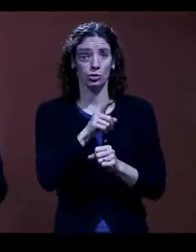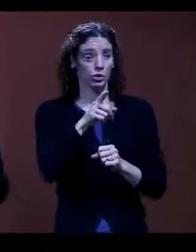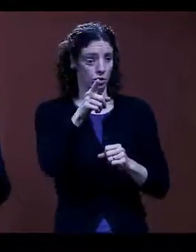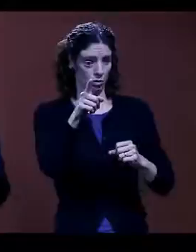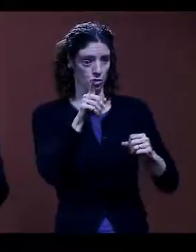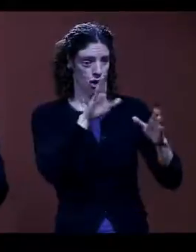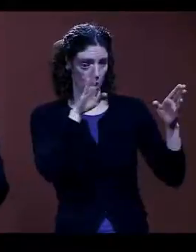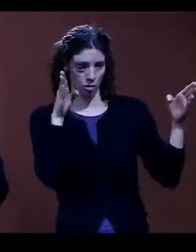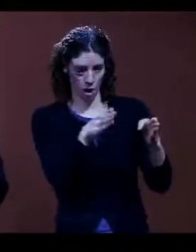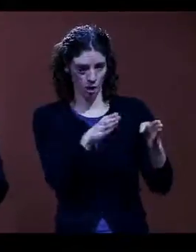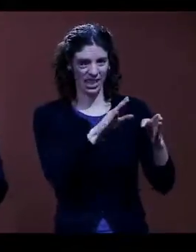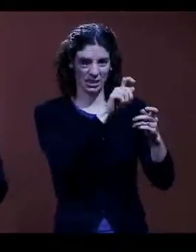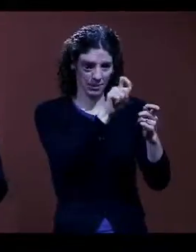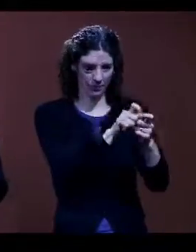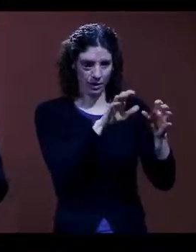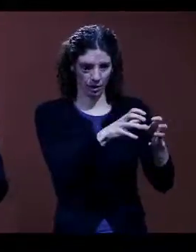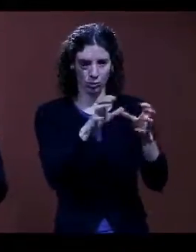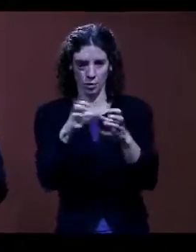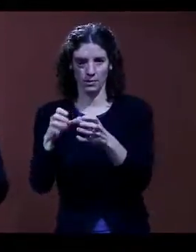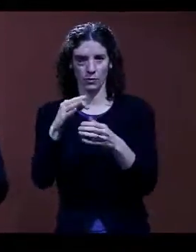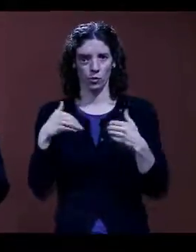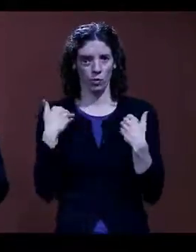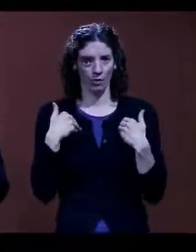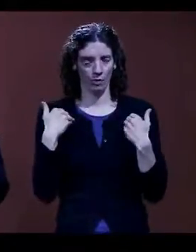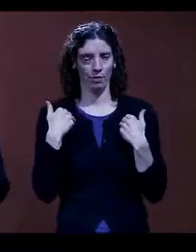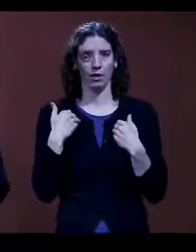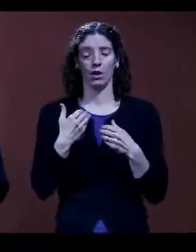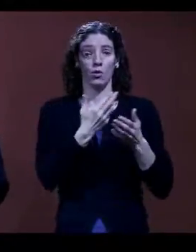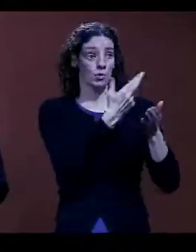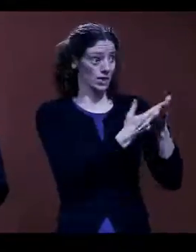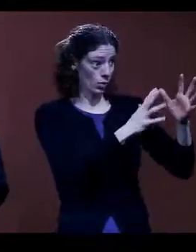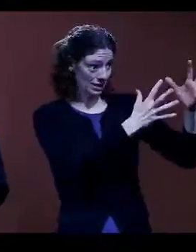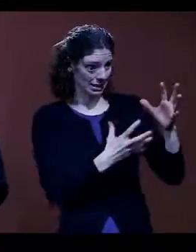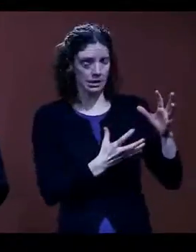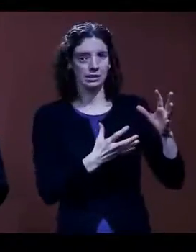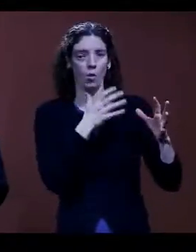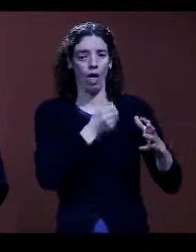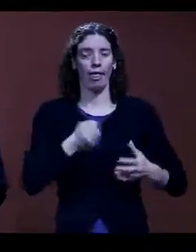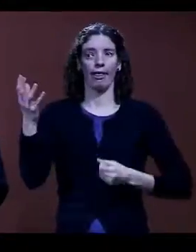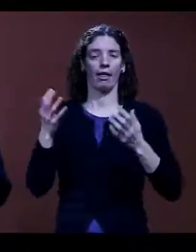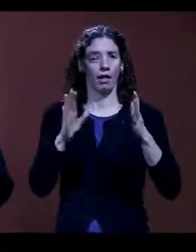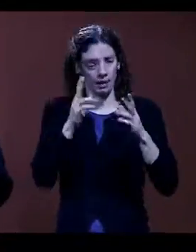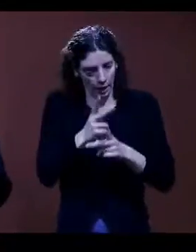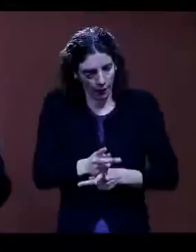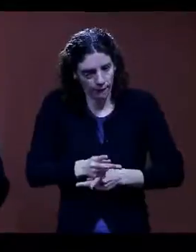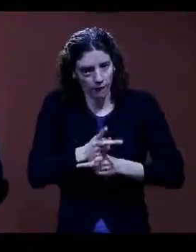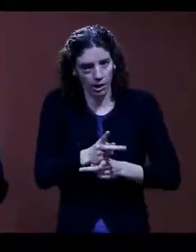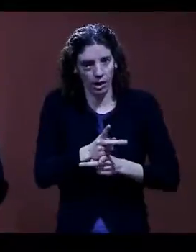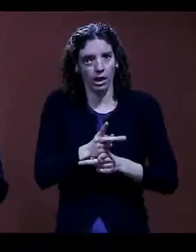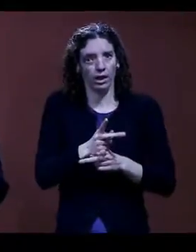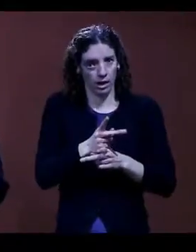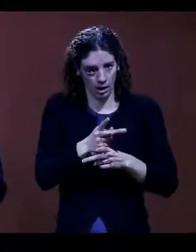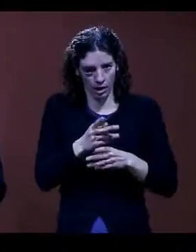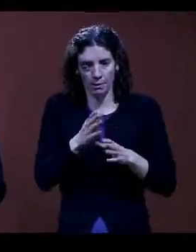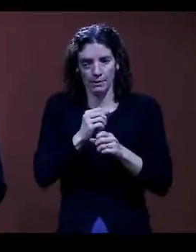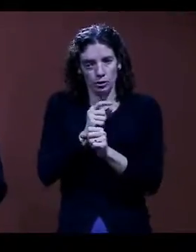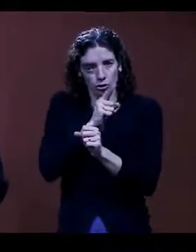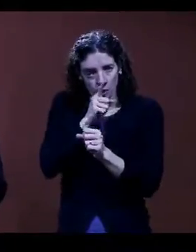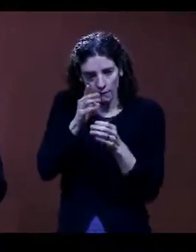allocating those resources appropriately in order to ensure that you're focusing on the right target population;